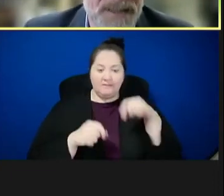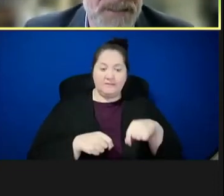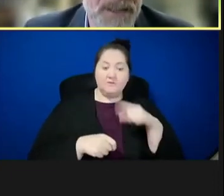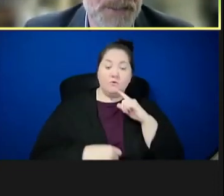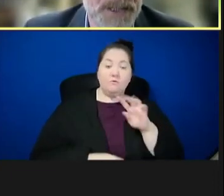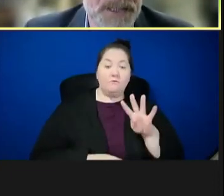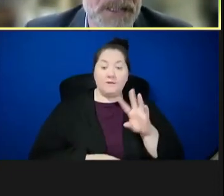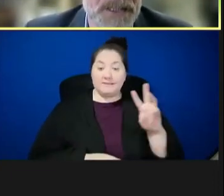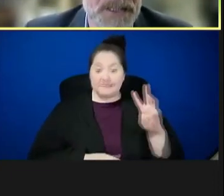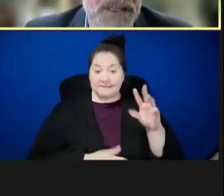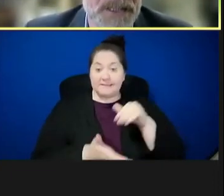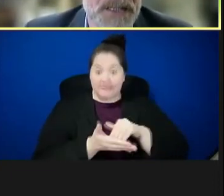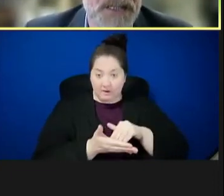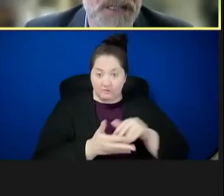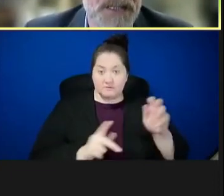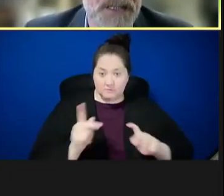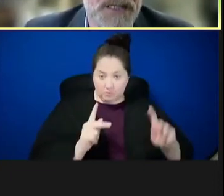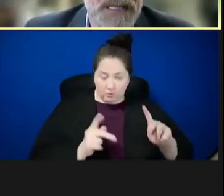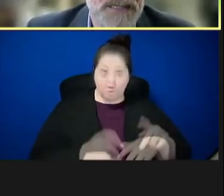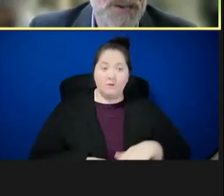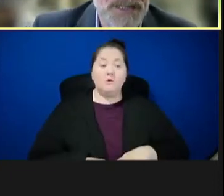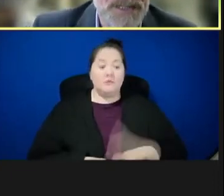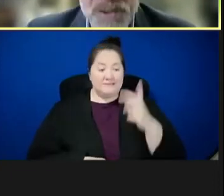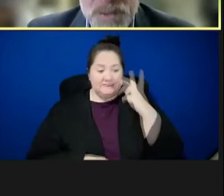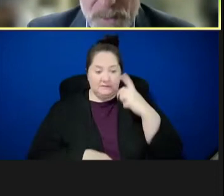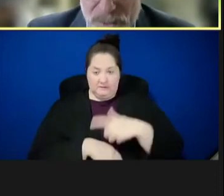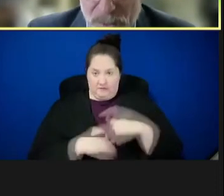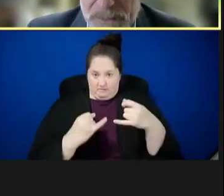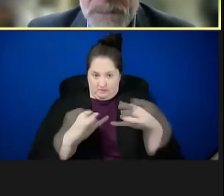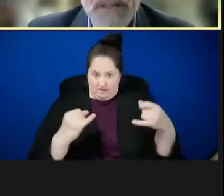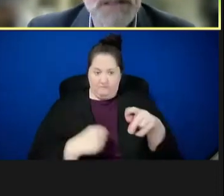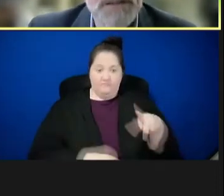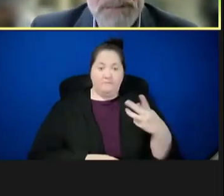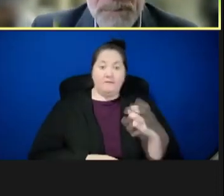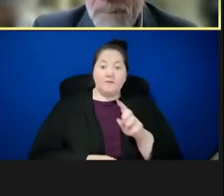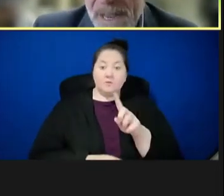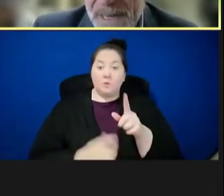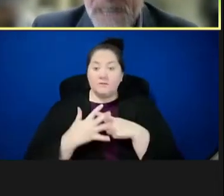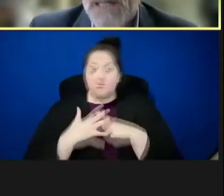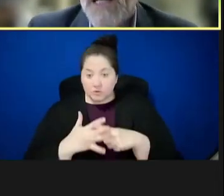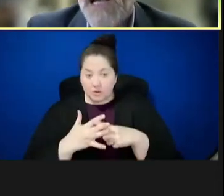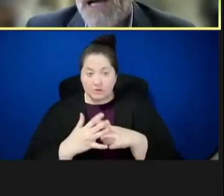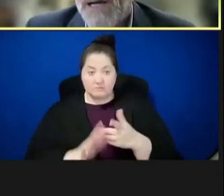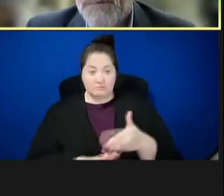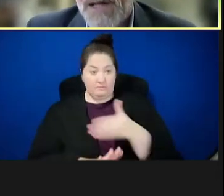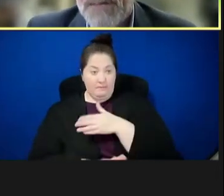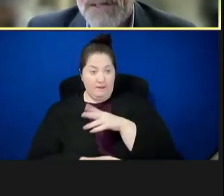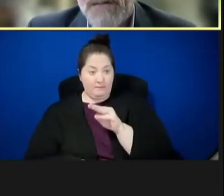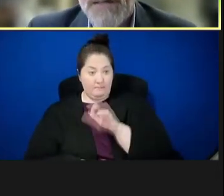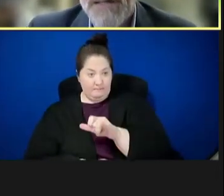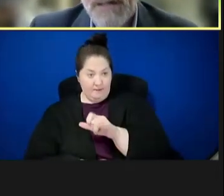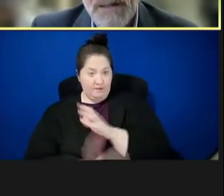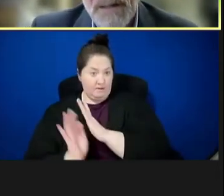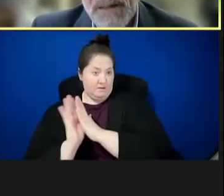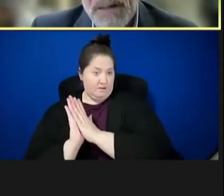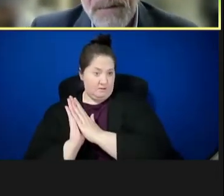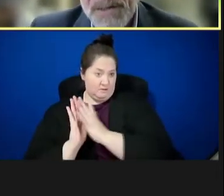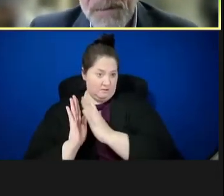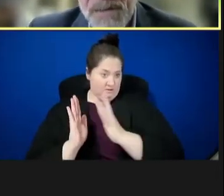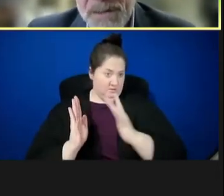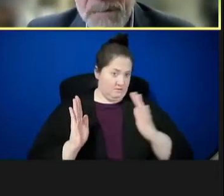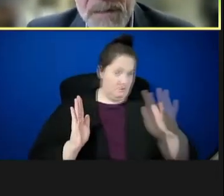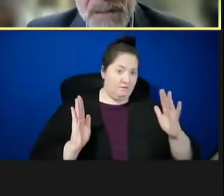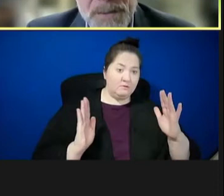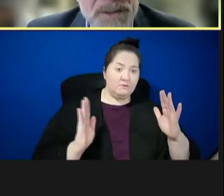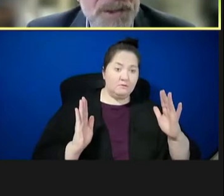subjects. And as you can see the timeline here from the phase one start, until the submission